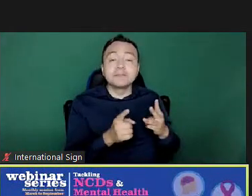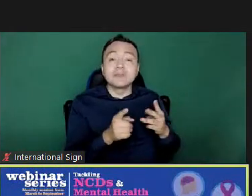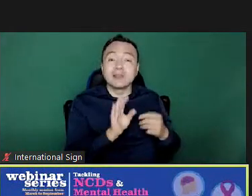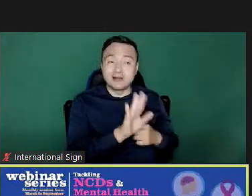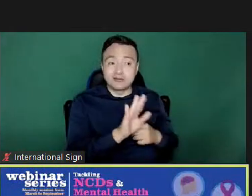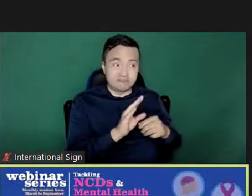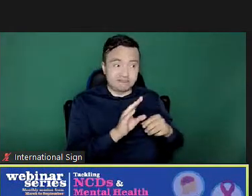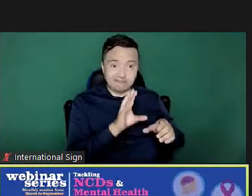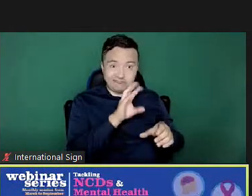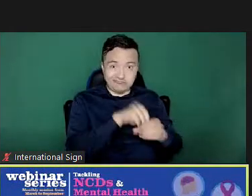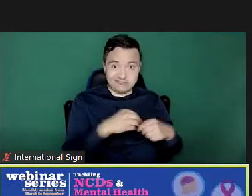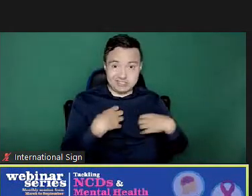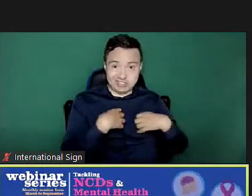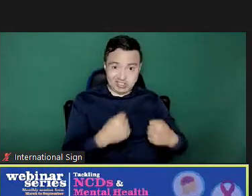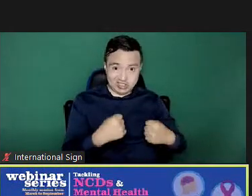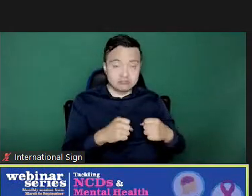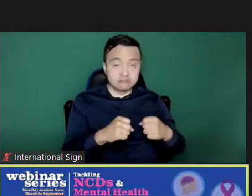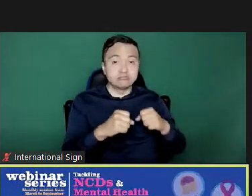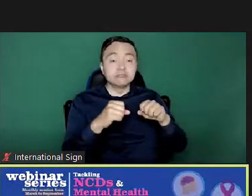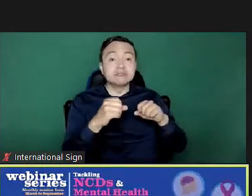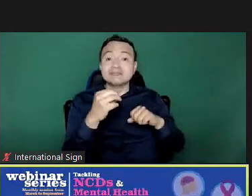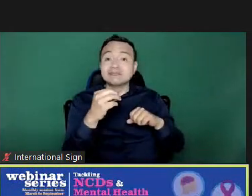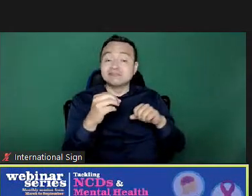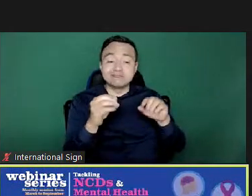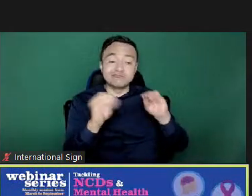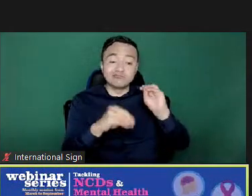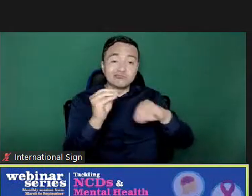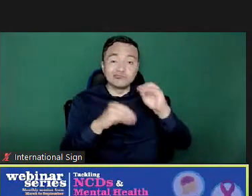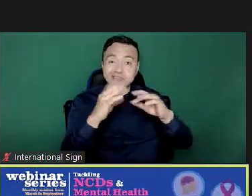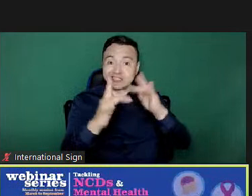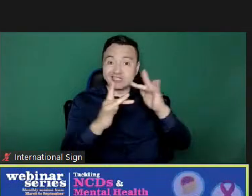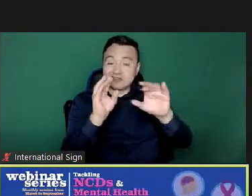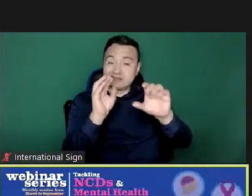must be part of what we take forward in the new world, post- pandemic.